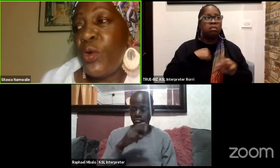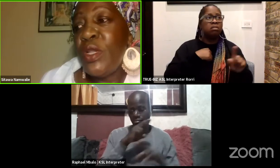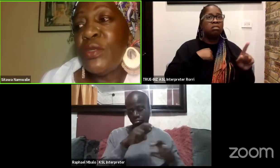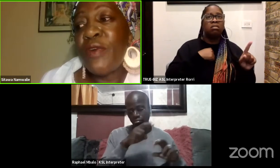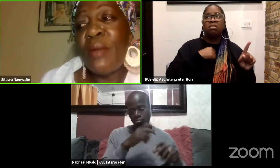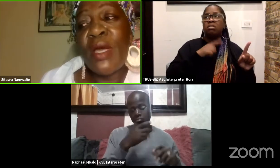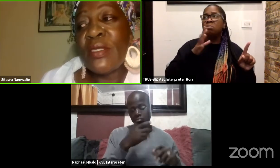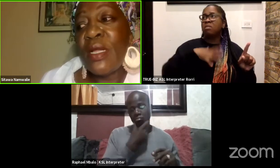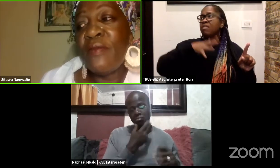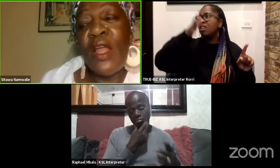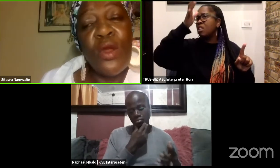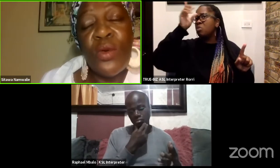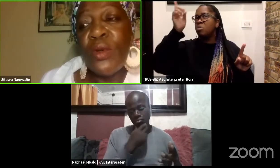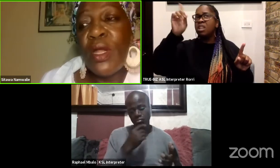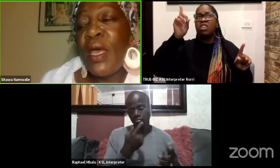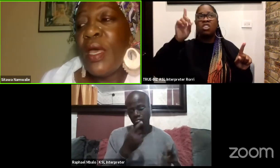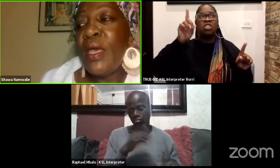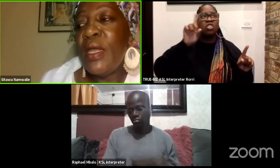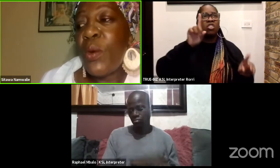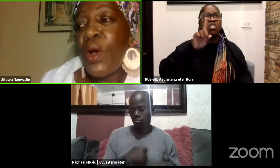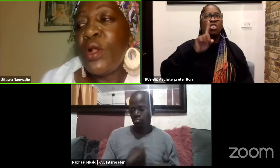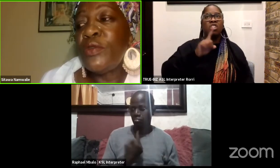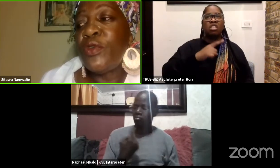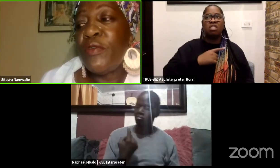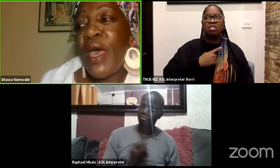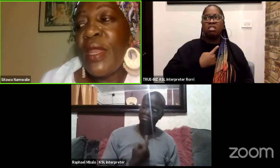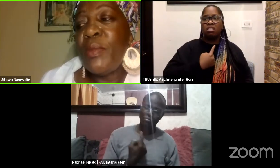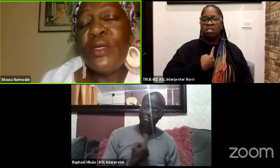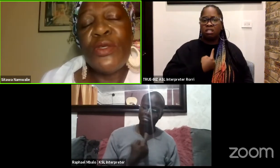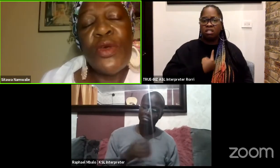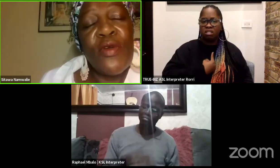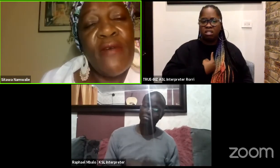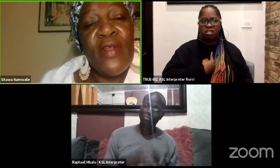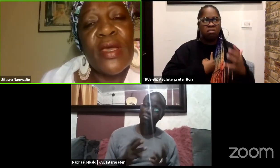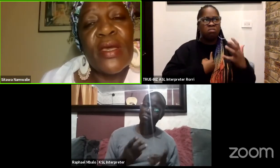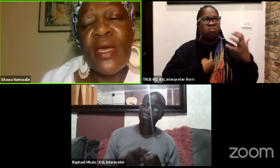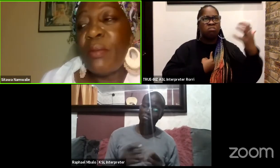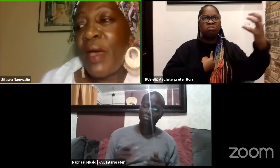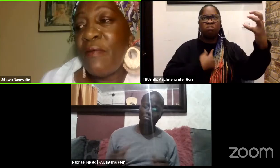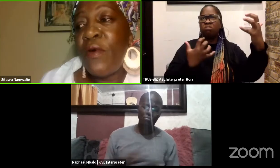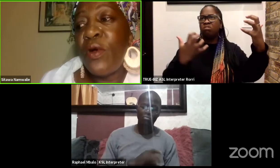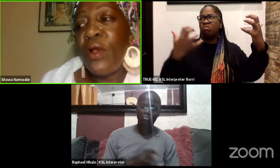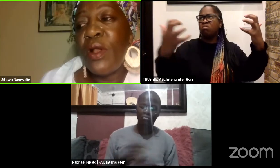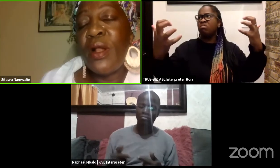only to find myself alone in a world full of enemies reveling in my fall.